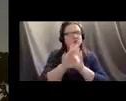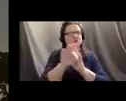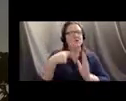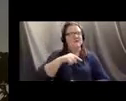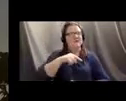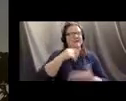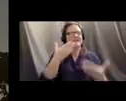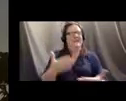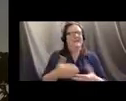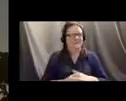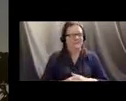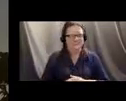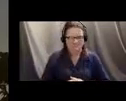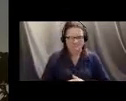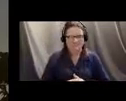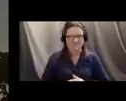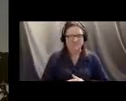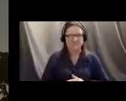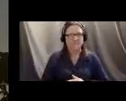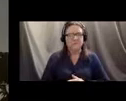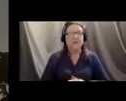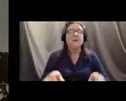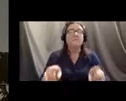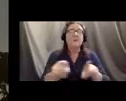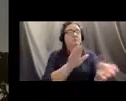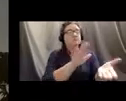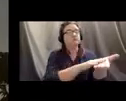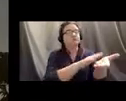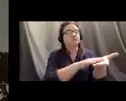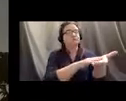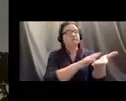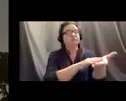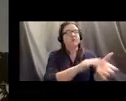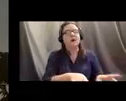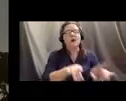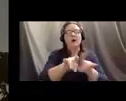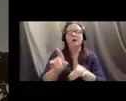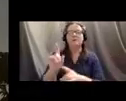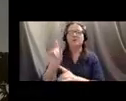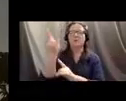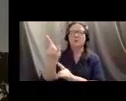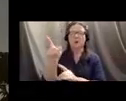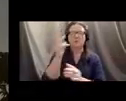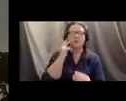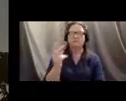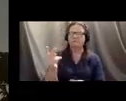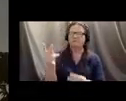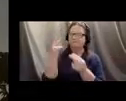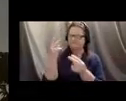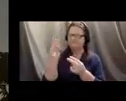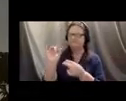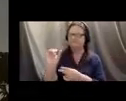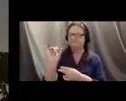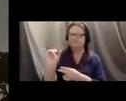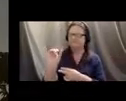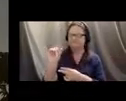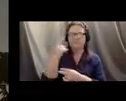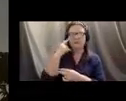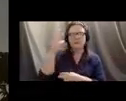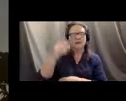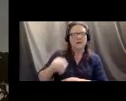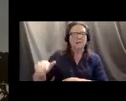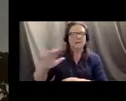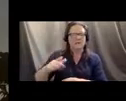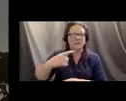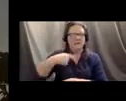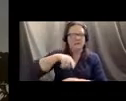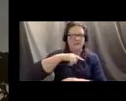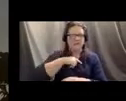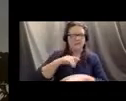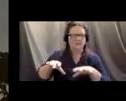But also with acknowledgments, to take a moment to reflect on the land that we are occupied